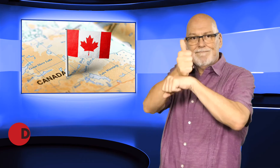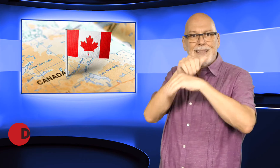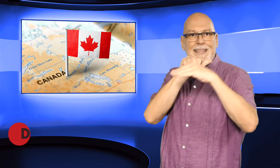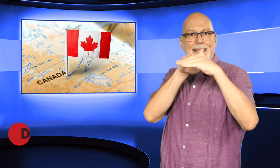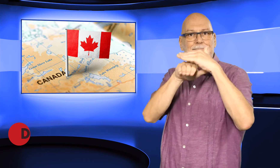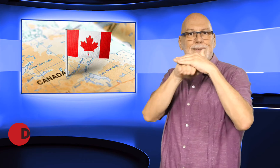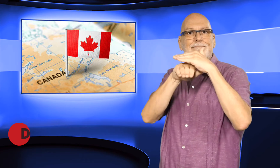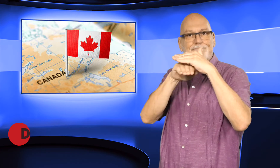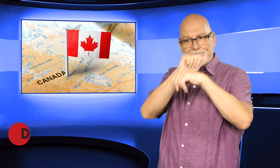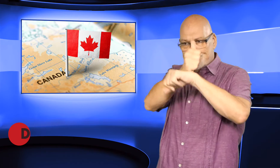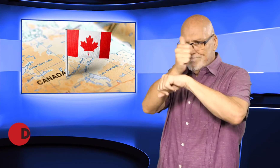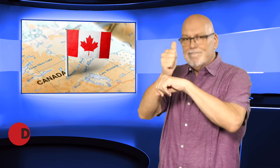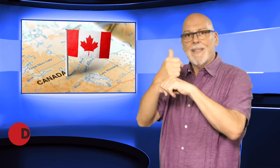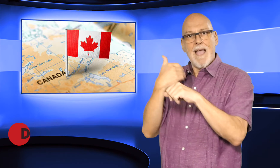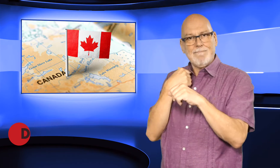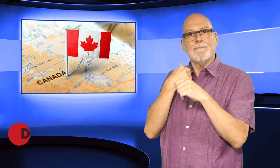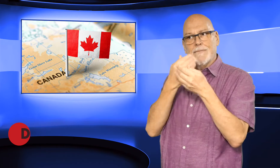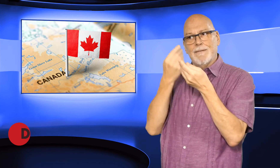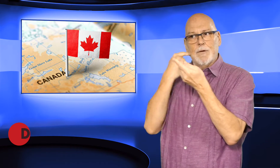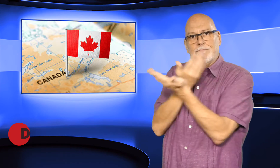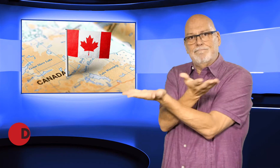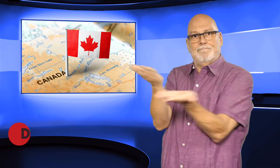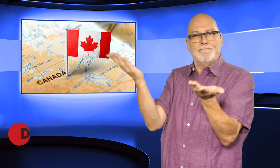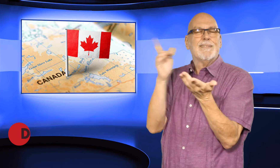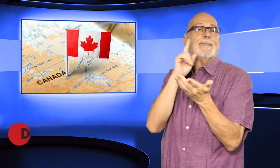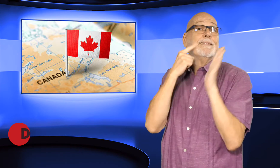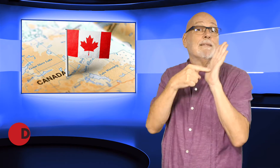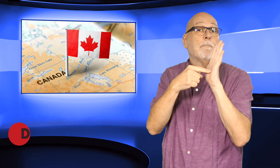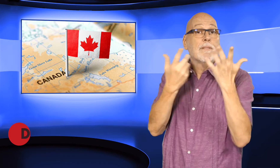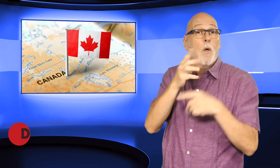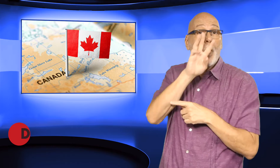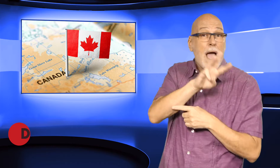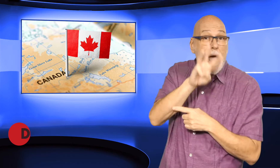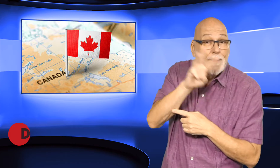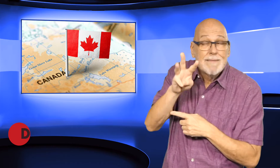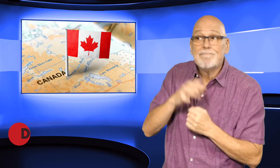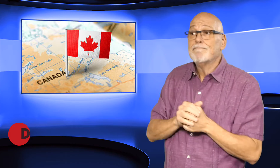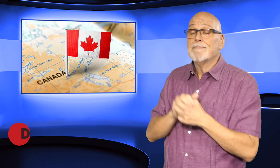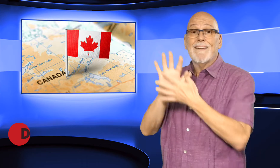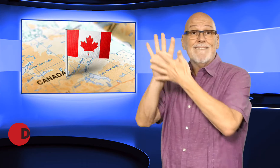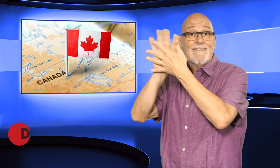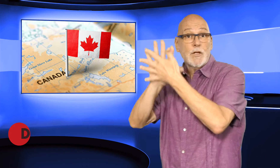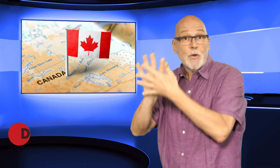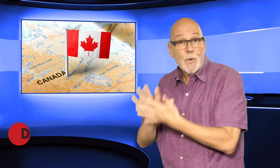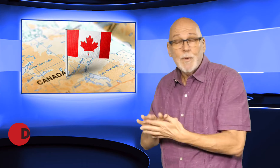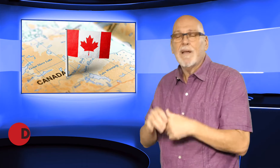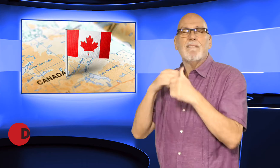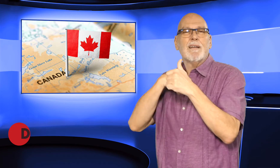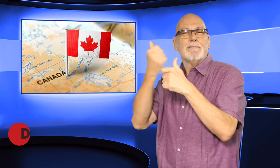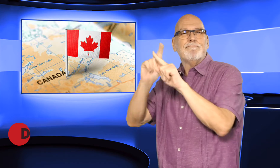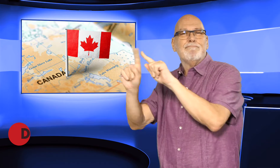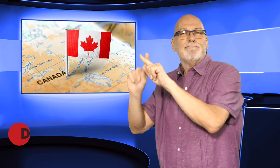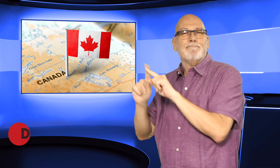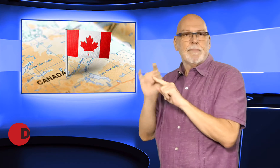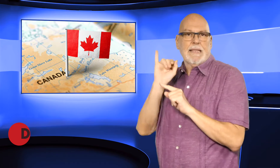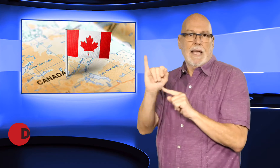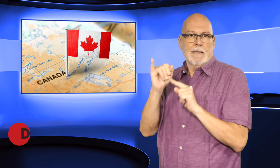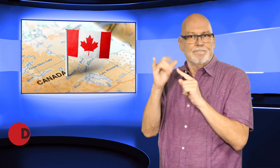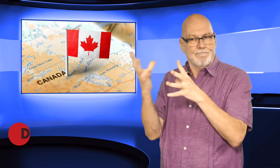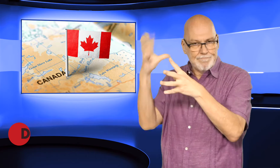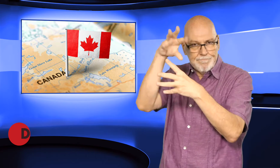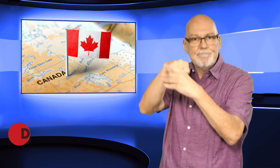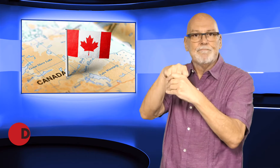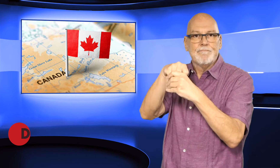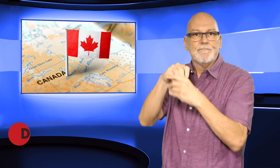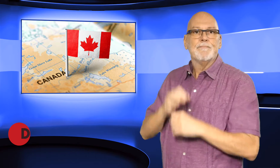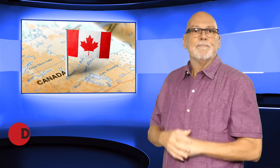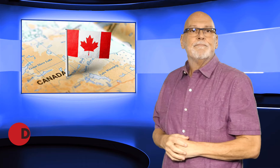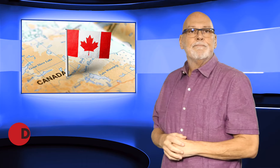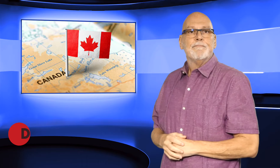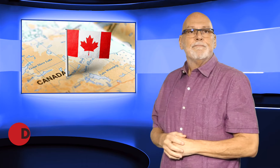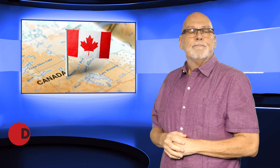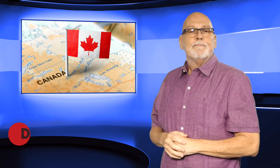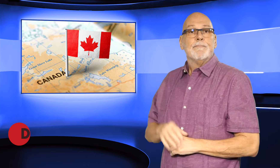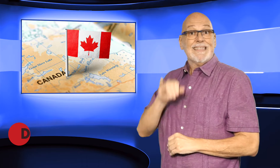resources must be accessible (website, videos, etc.). It specifies